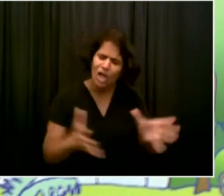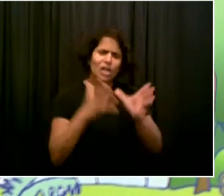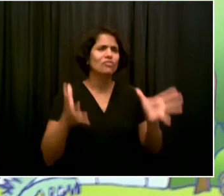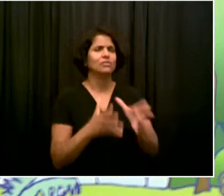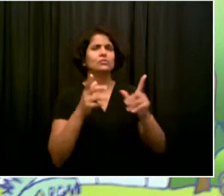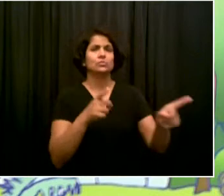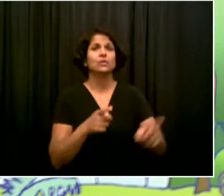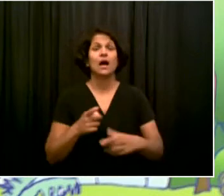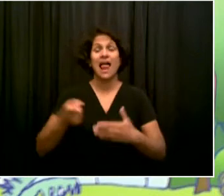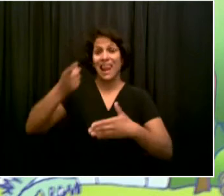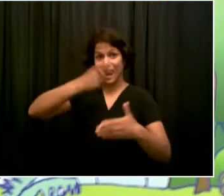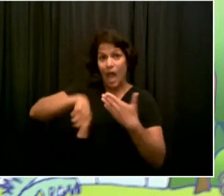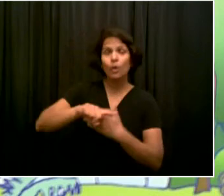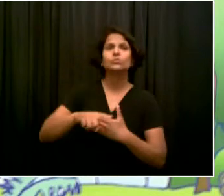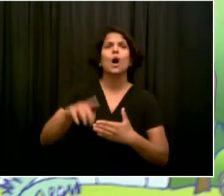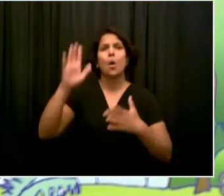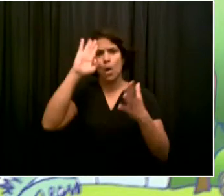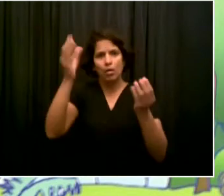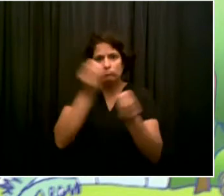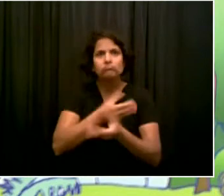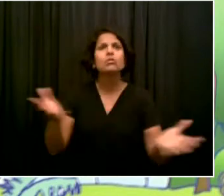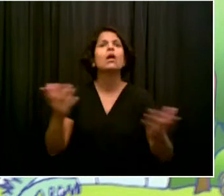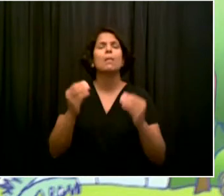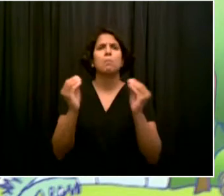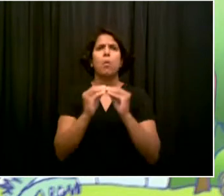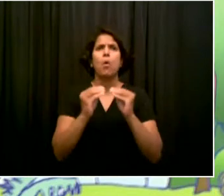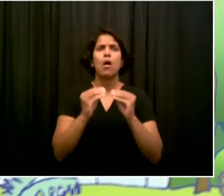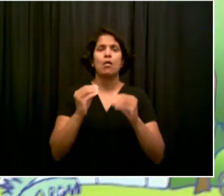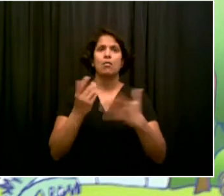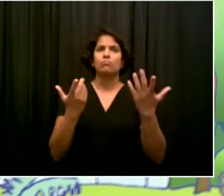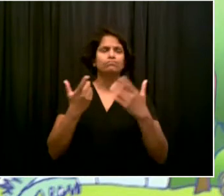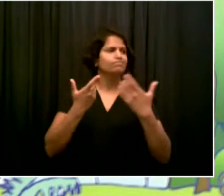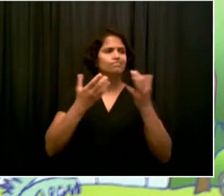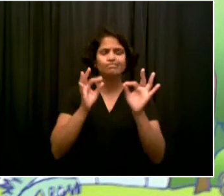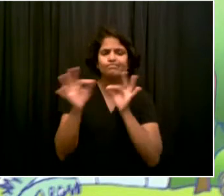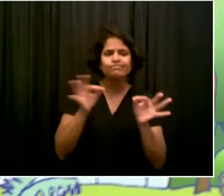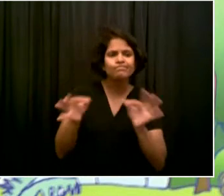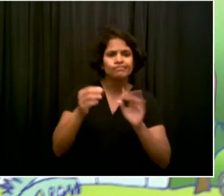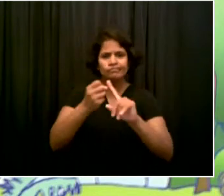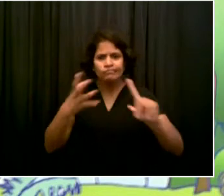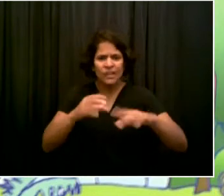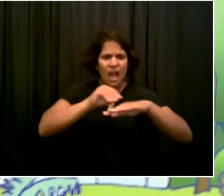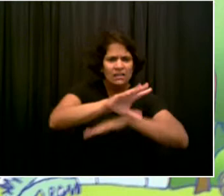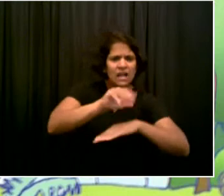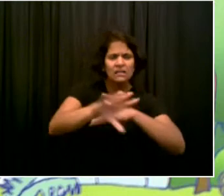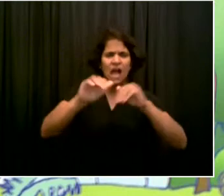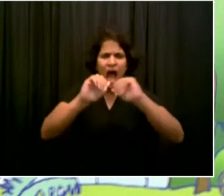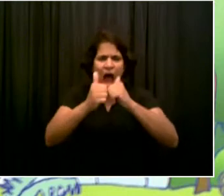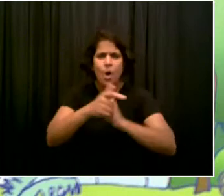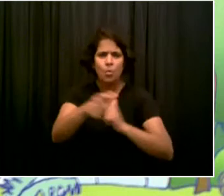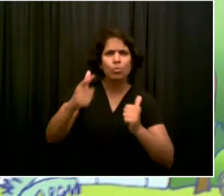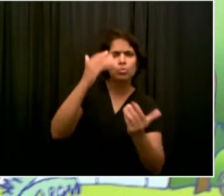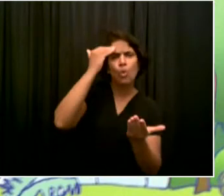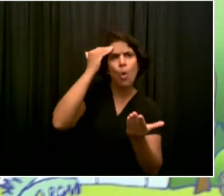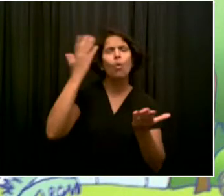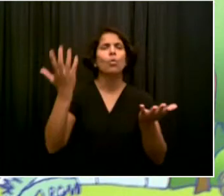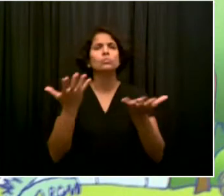UNVACCINATED TO WEAR A MK.AS THAT HAS BEEN OUT THERE FOR QUITE A WHI.LE WE WILL BE